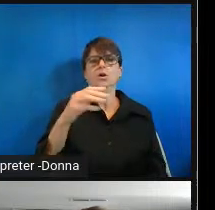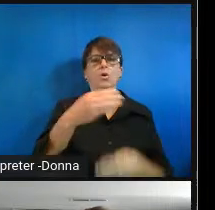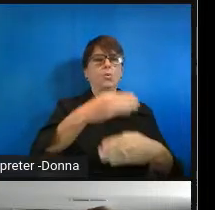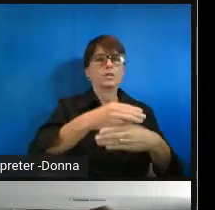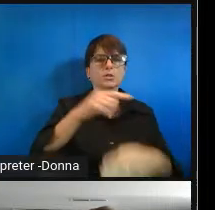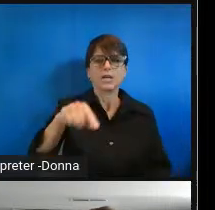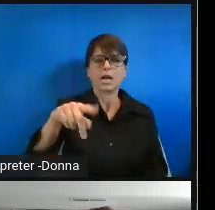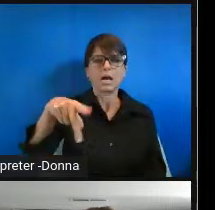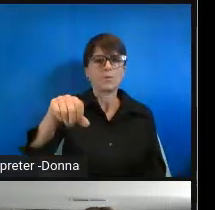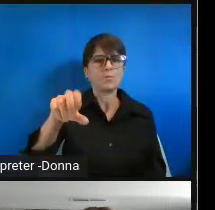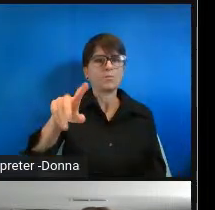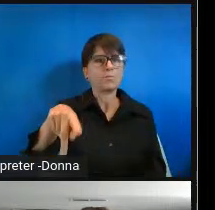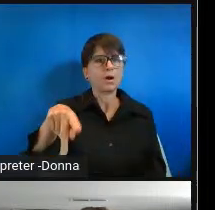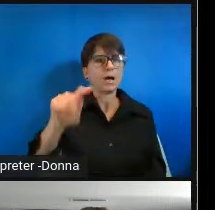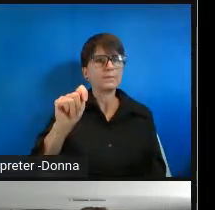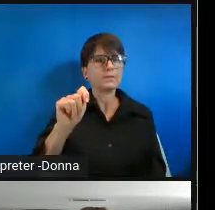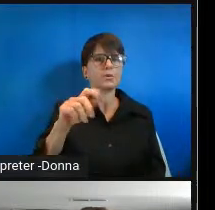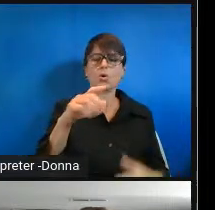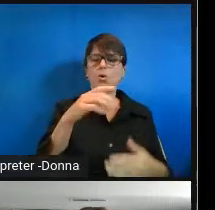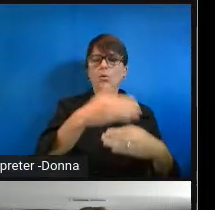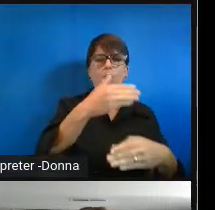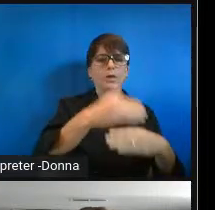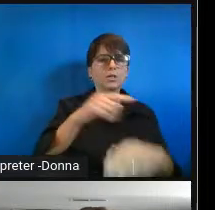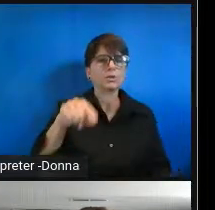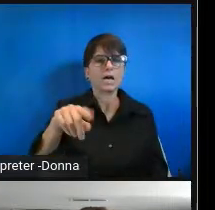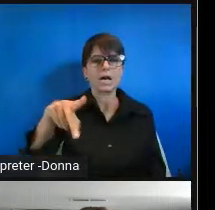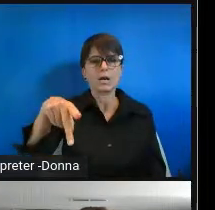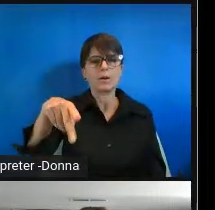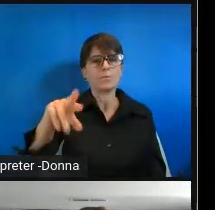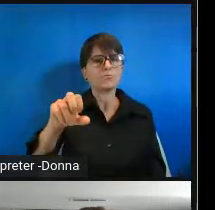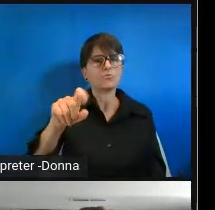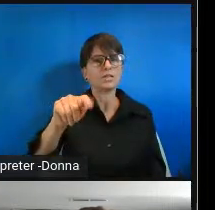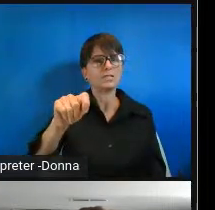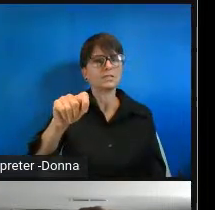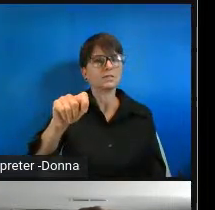for window got alert alert. Window duck confirm.